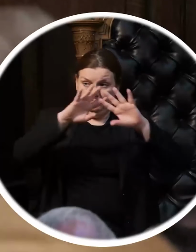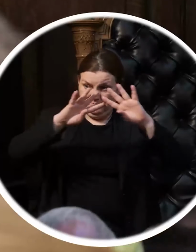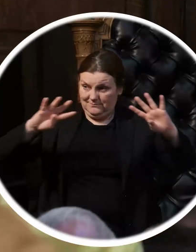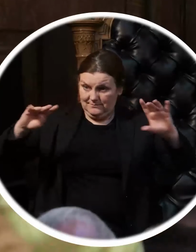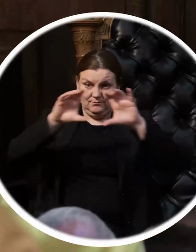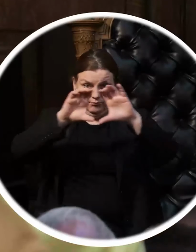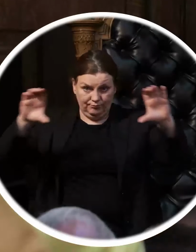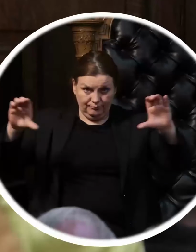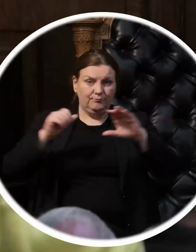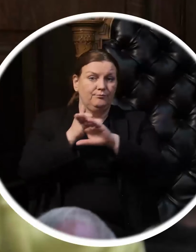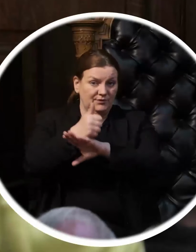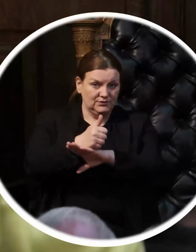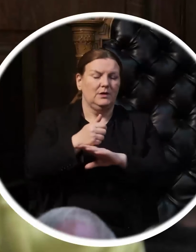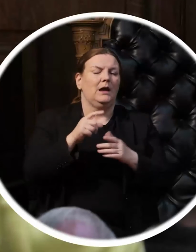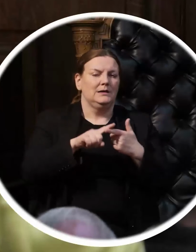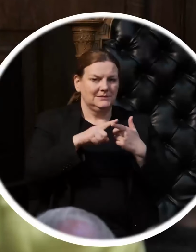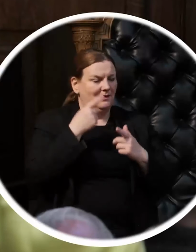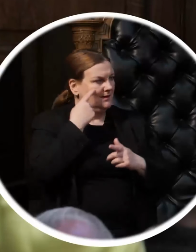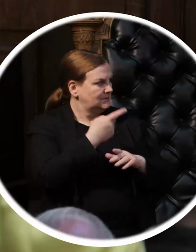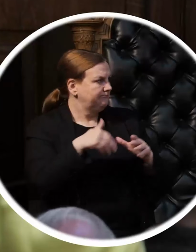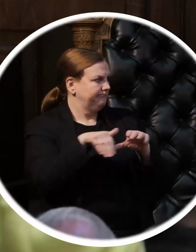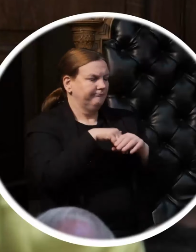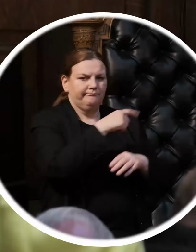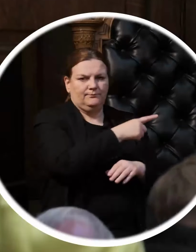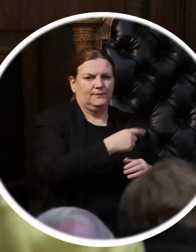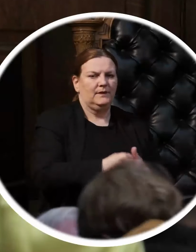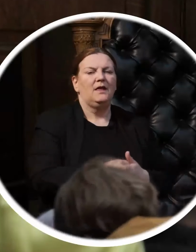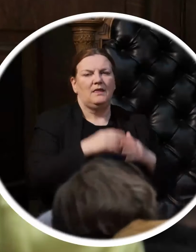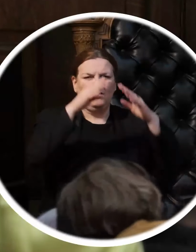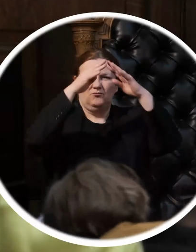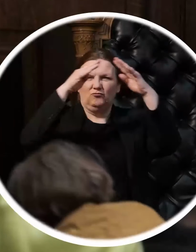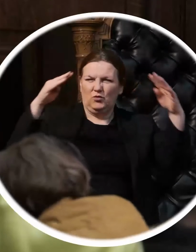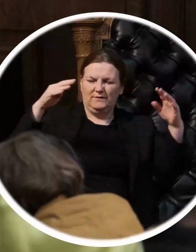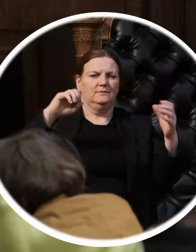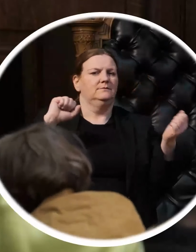then of course the bridge across Western Row was constructed as well and the roof then was completely replaced.